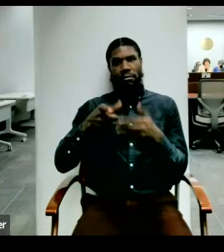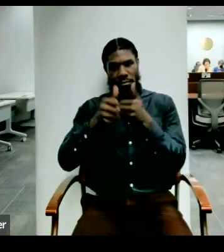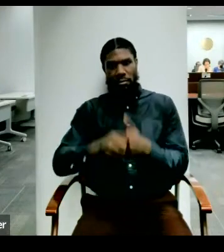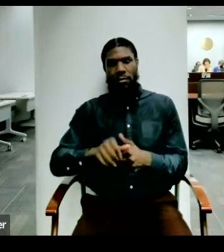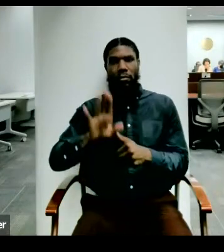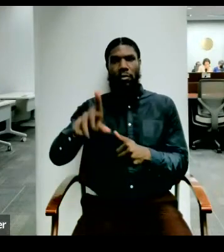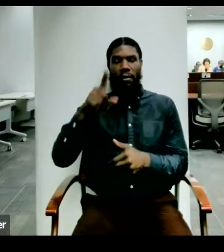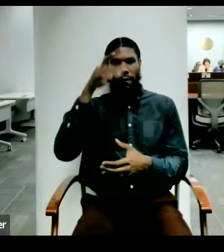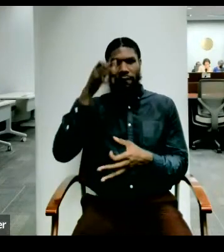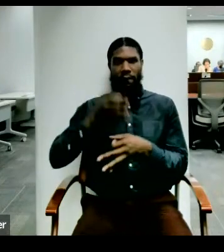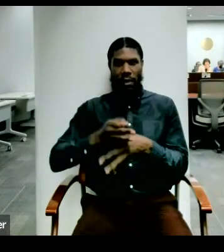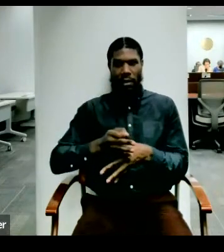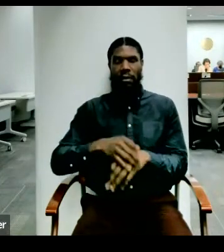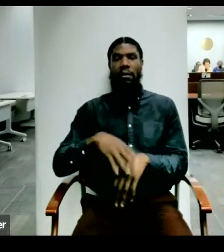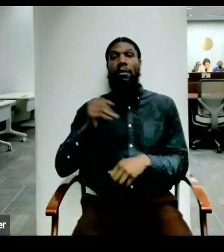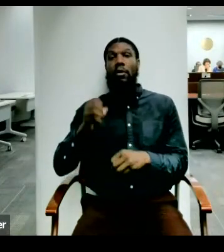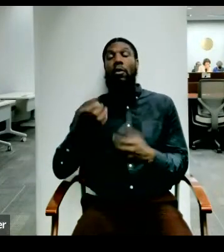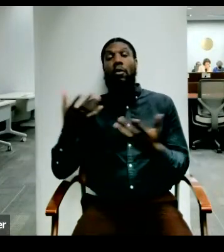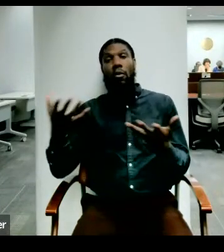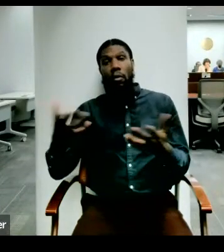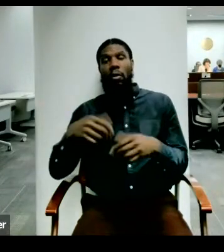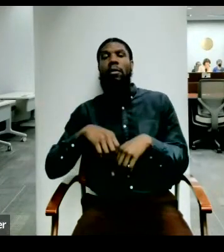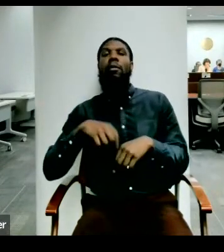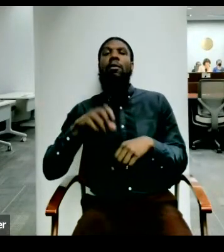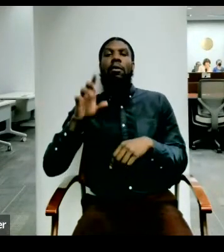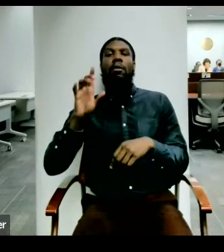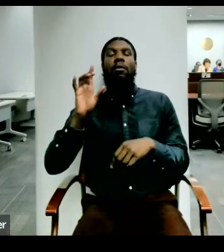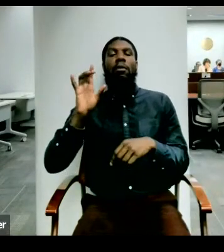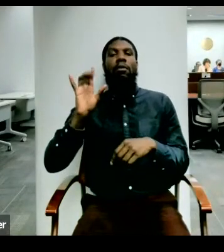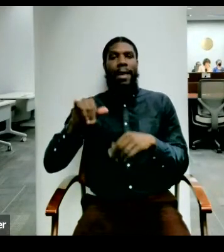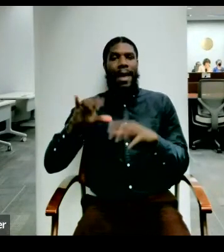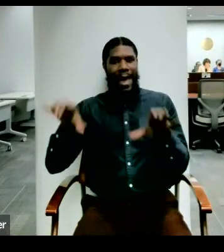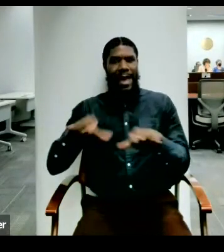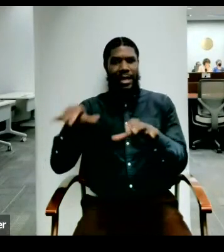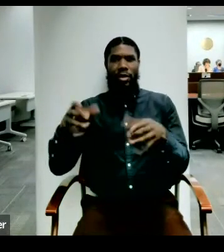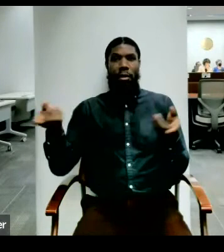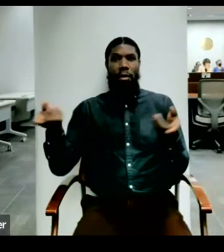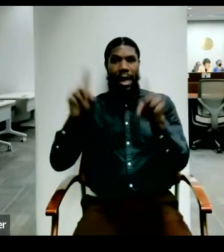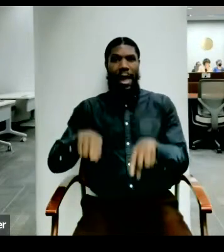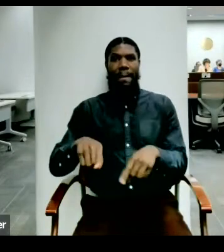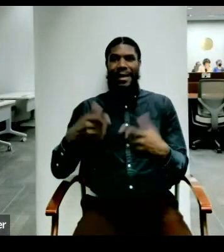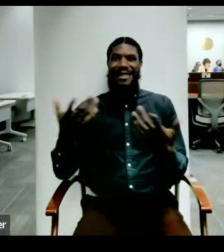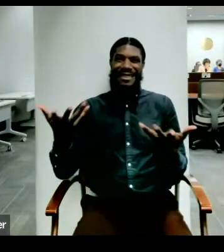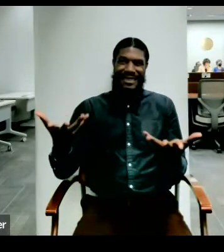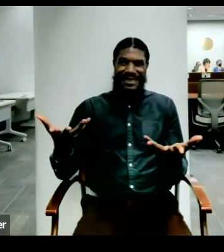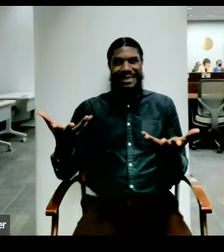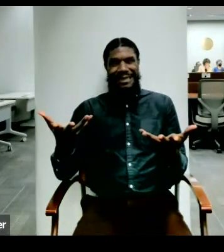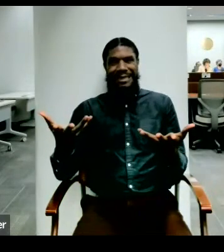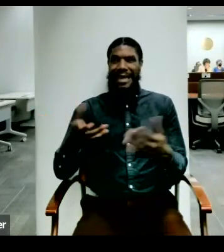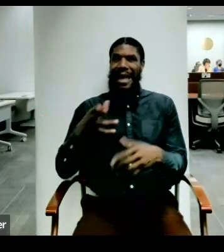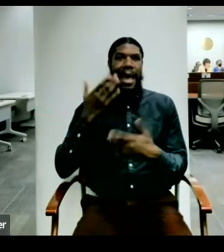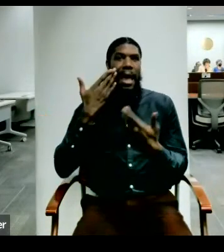um the actions of the employer below, so I think it is unlikely um this time that the Department